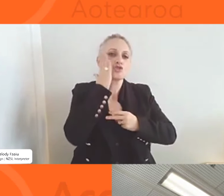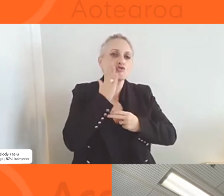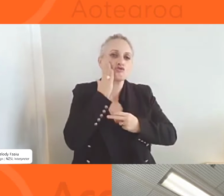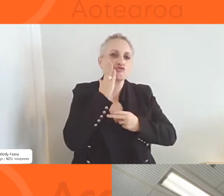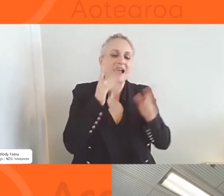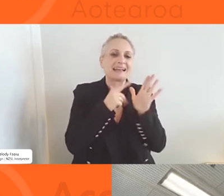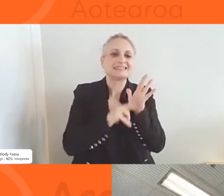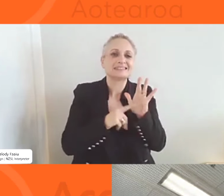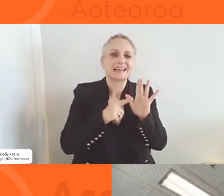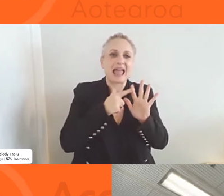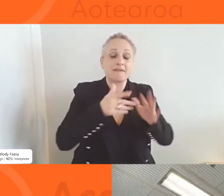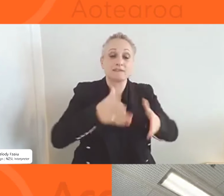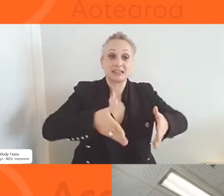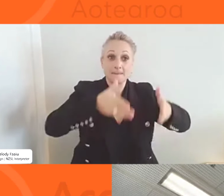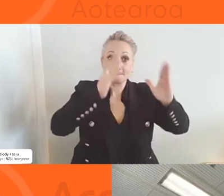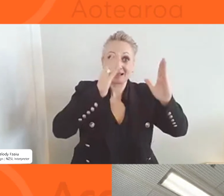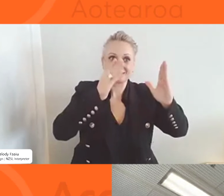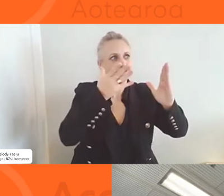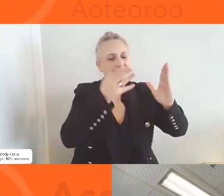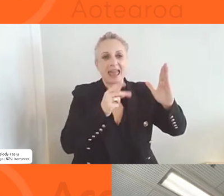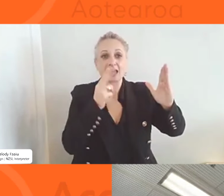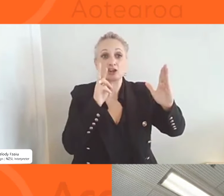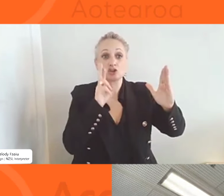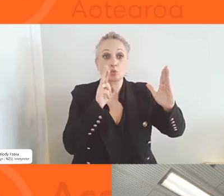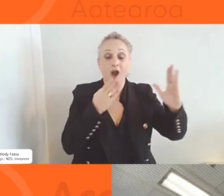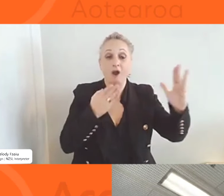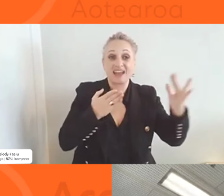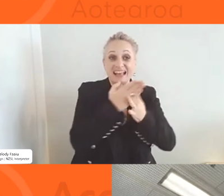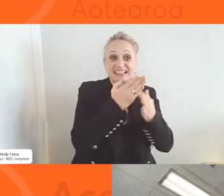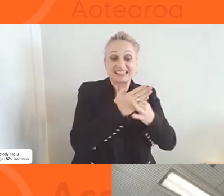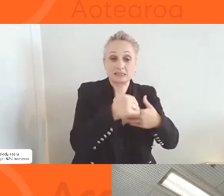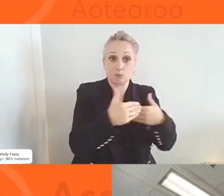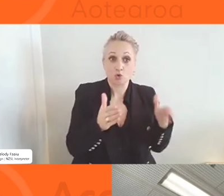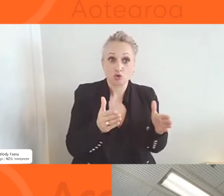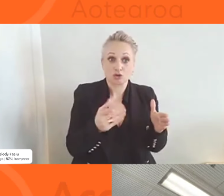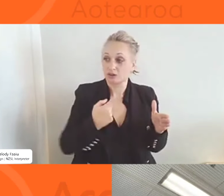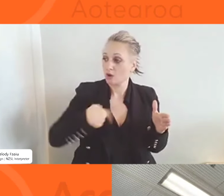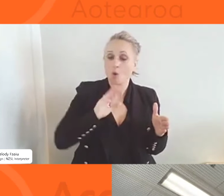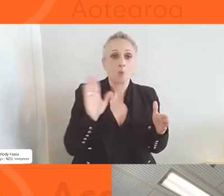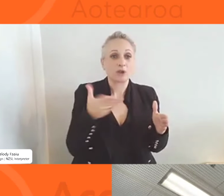units. And we're three wheelies and we all came away really disappointed